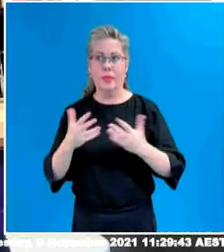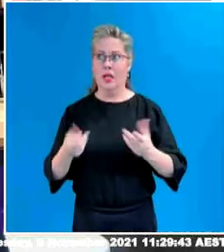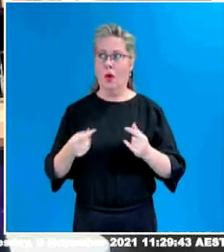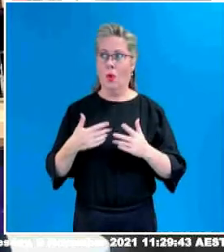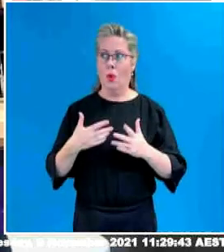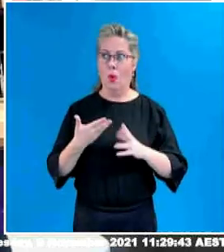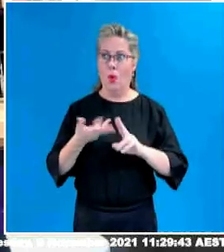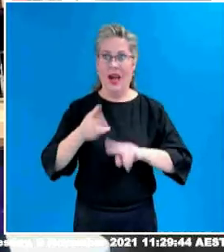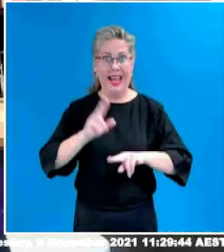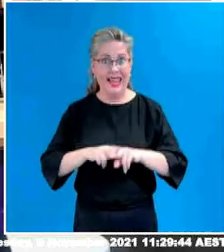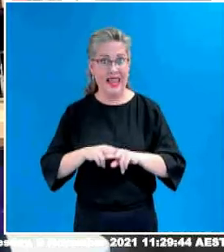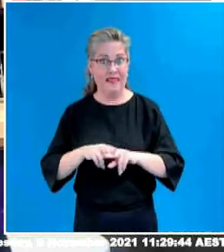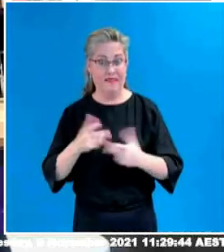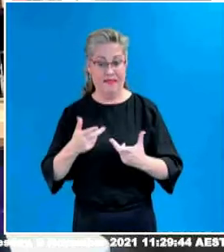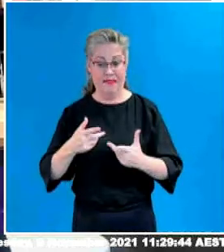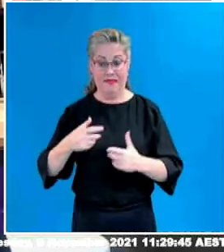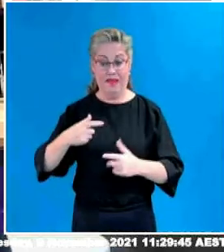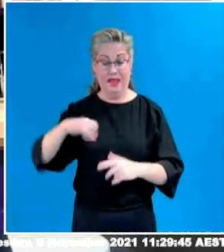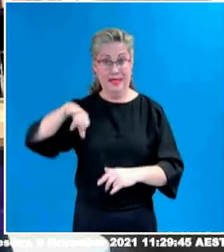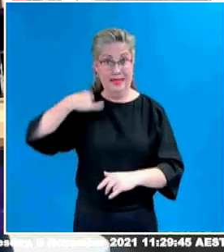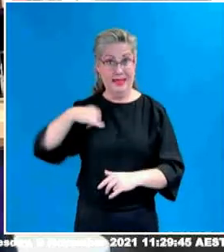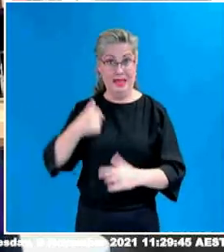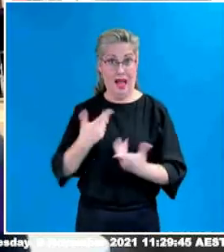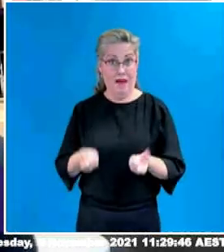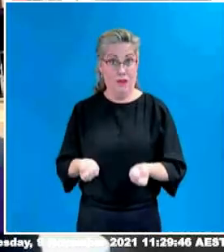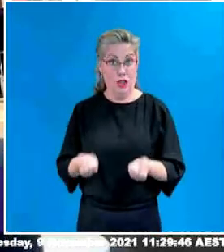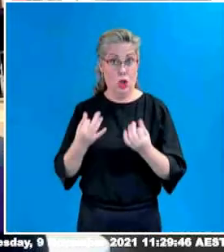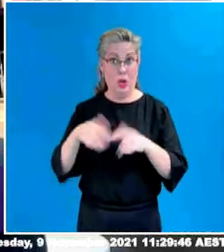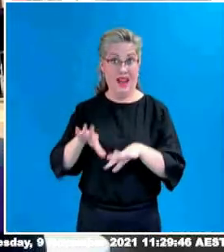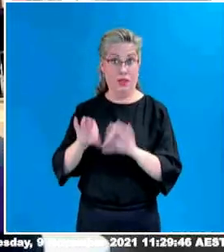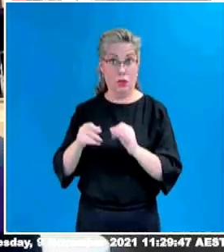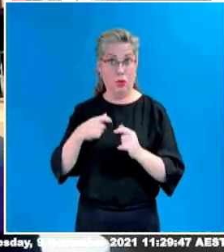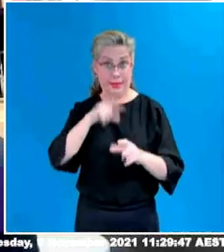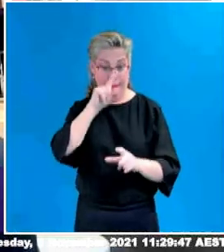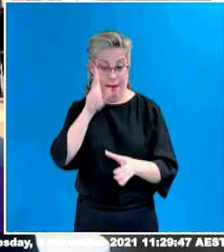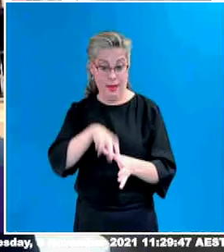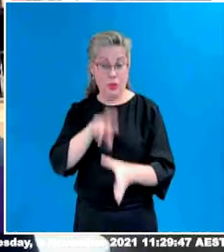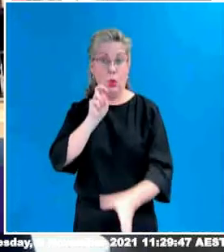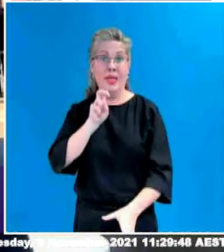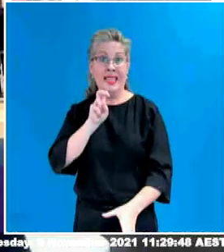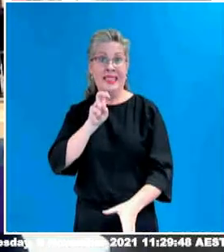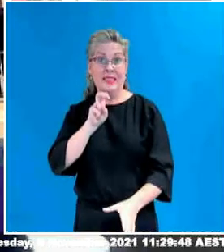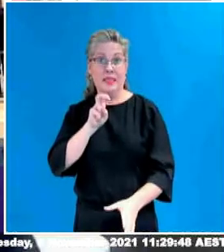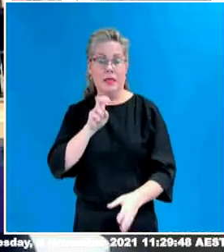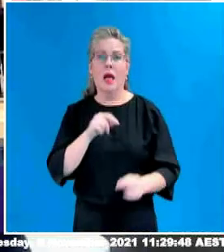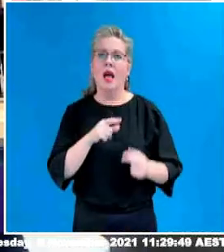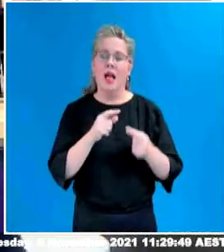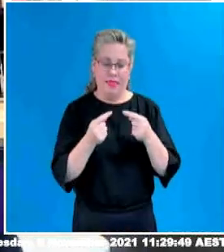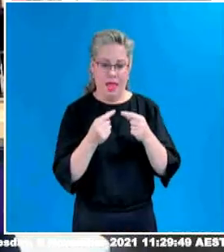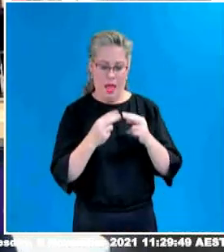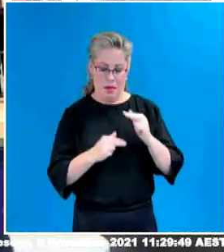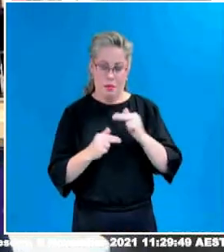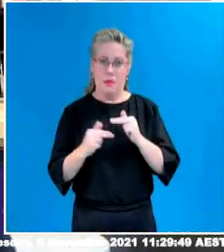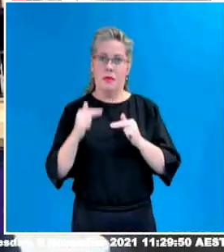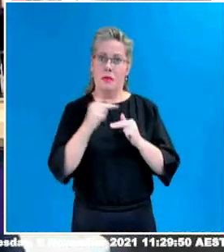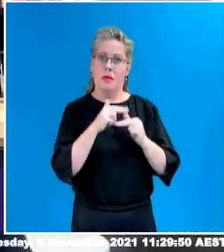It is that element of coercion or control, combined with that other abuse, which transforms something into modern slavery.